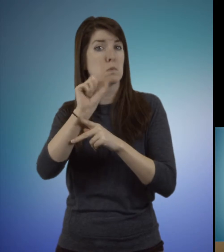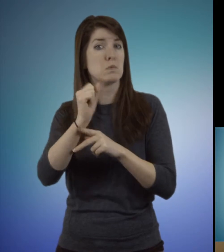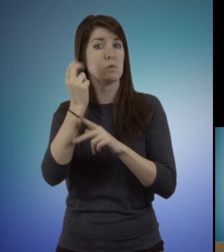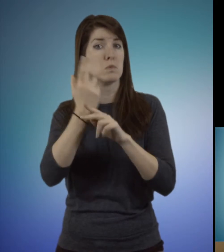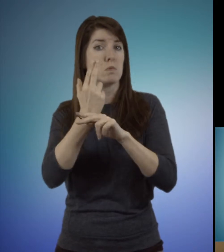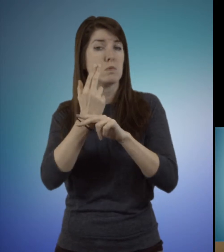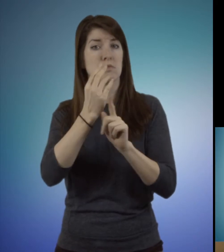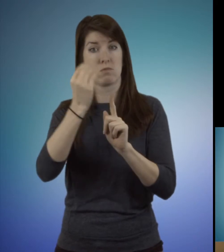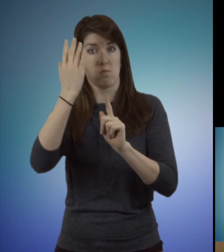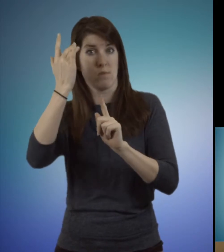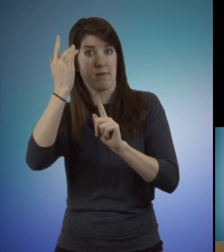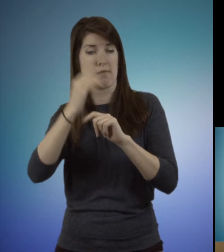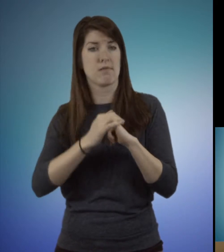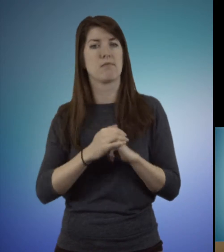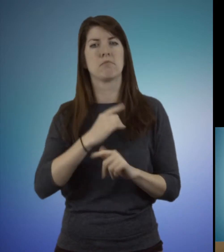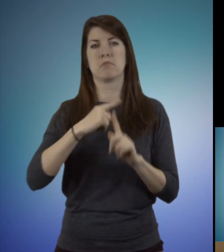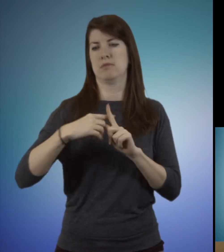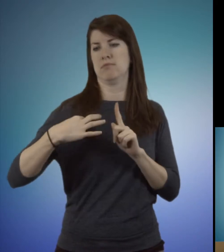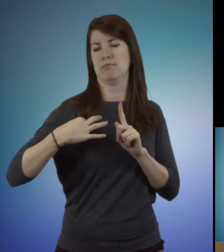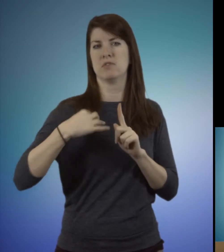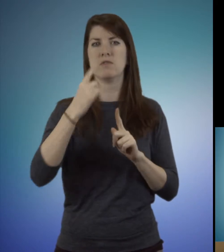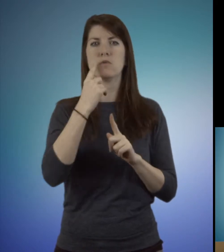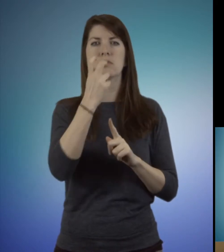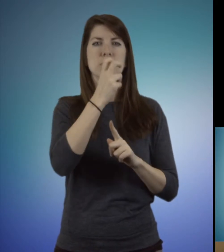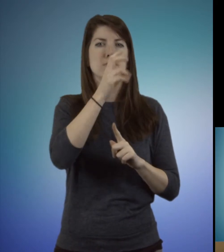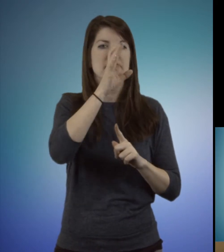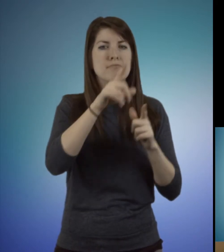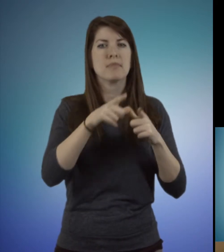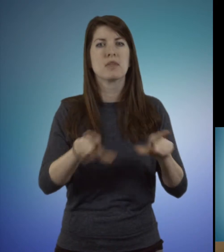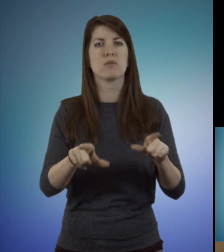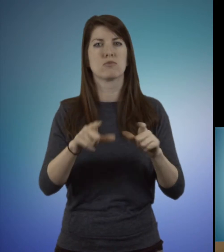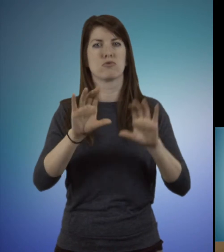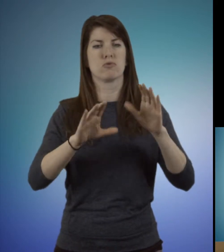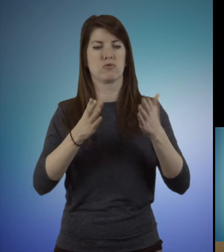along with eligibility for speech and language services in early intervention.